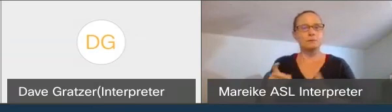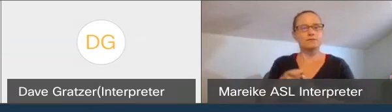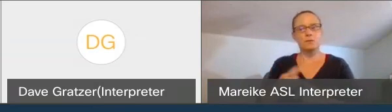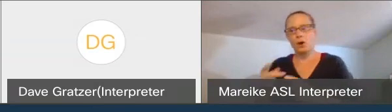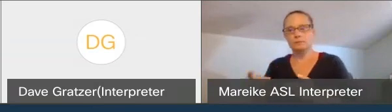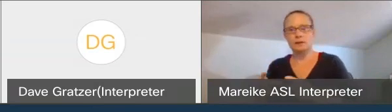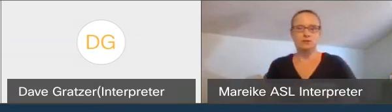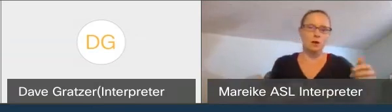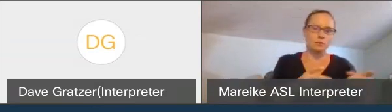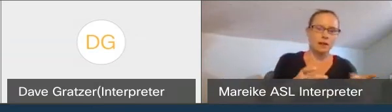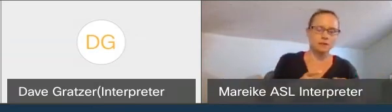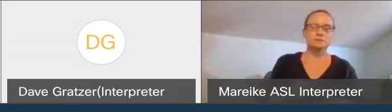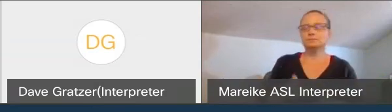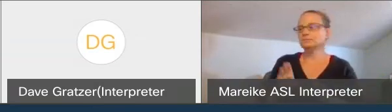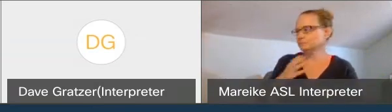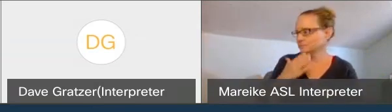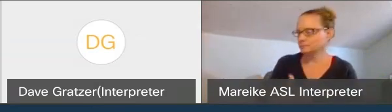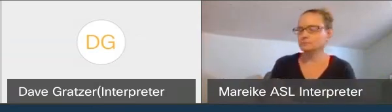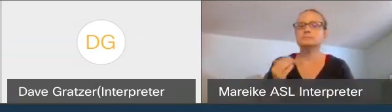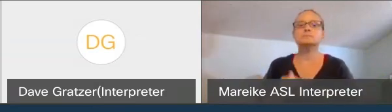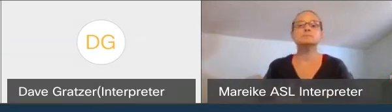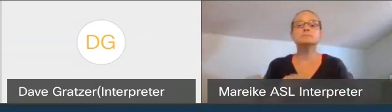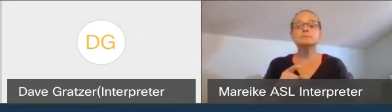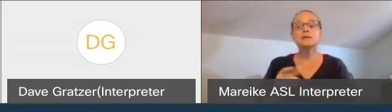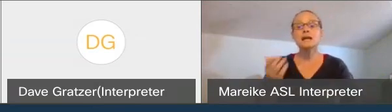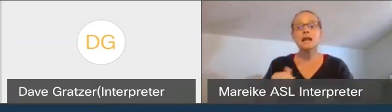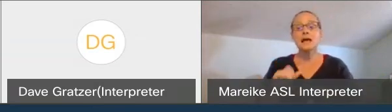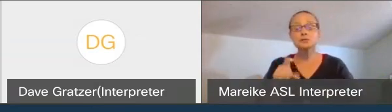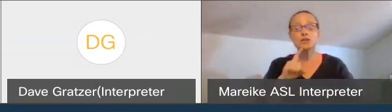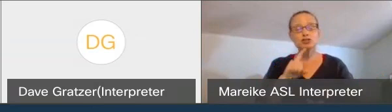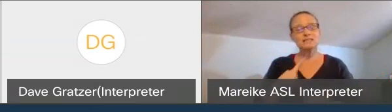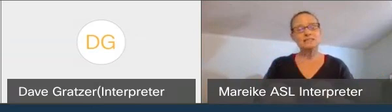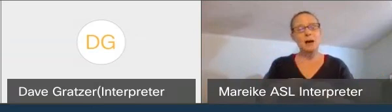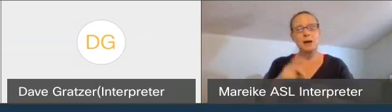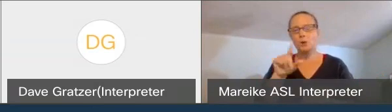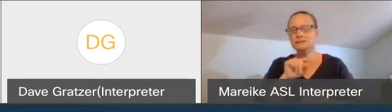Ihara: Okay. Great. Thank you. So--so the next question is around data integration.